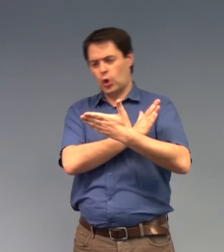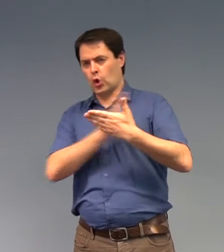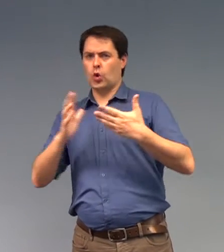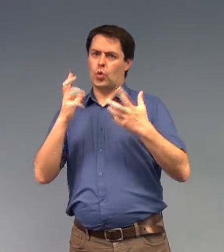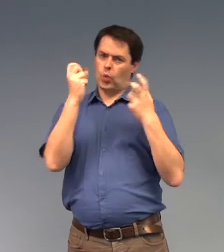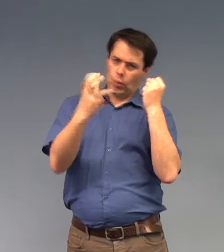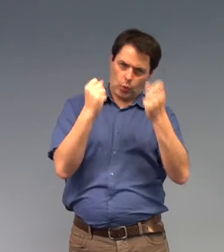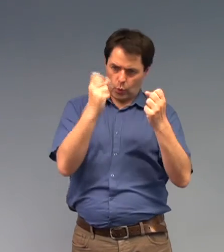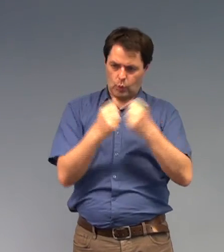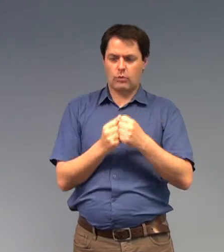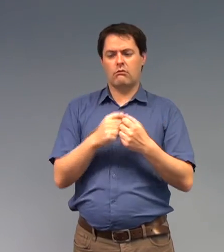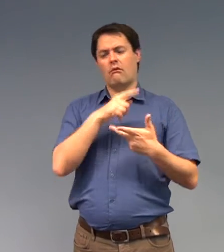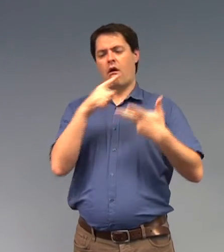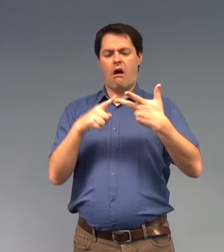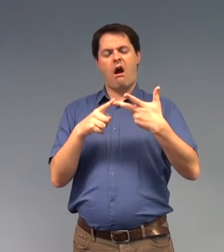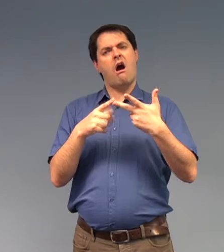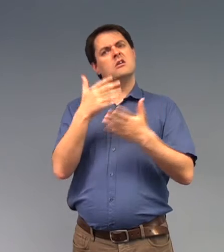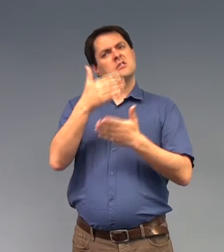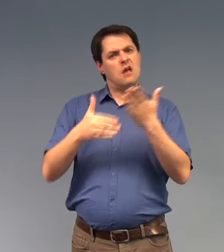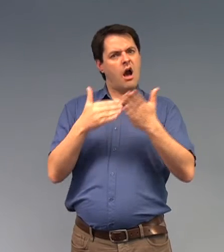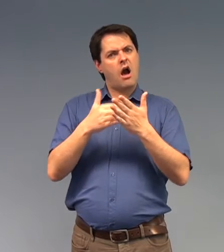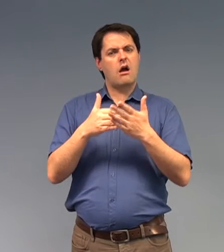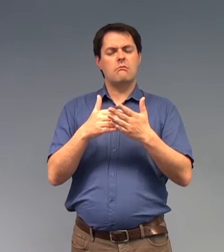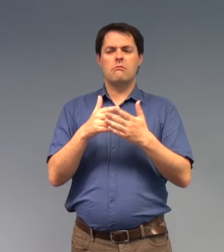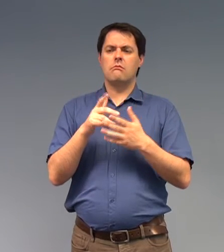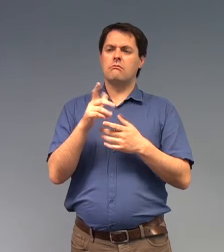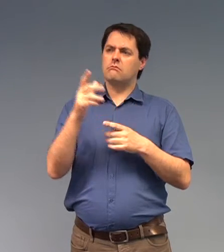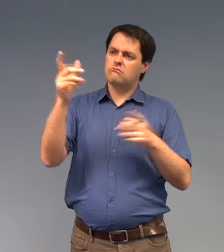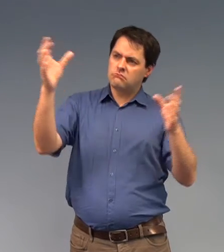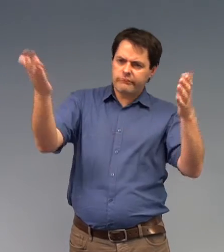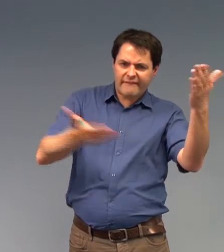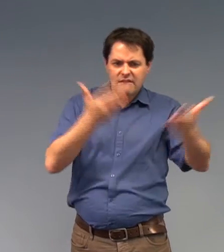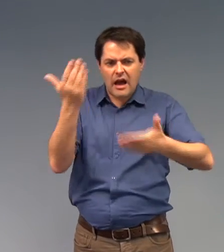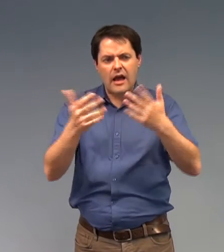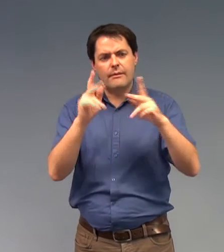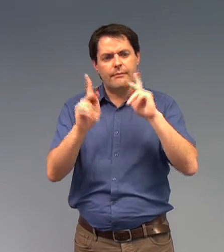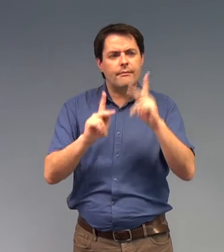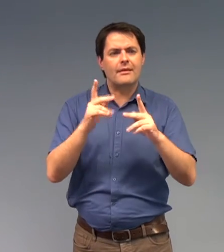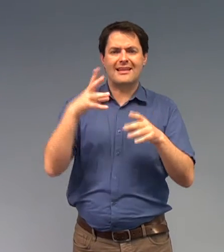Some of those formats are headlines. Some are weekly news programs.